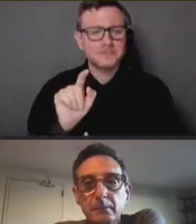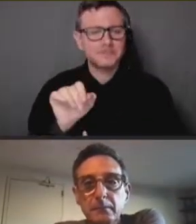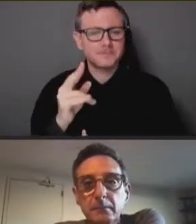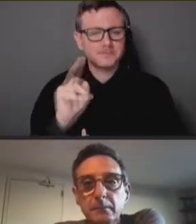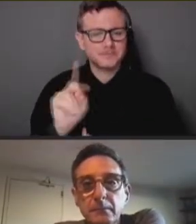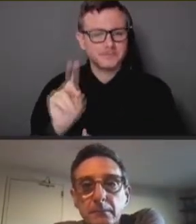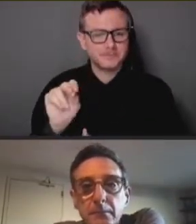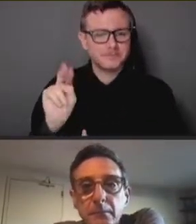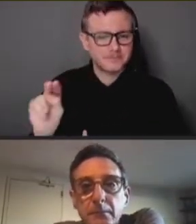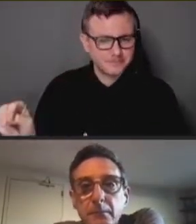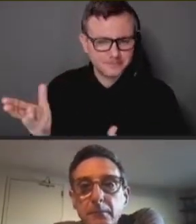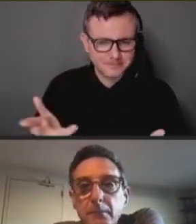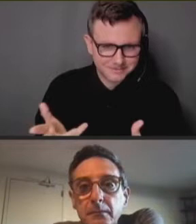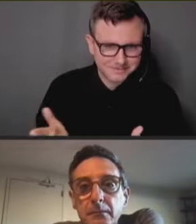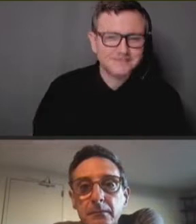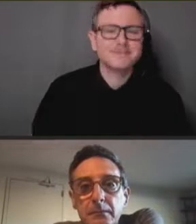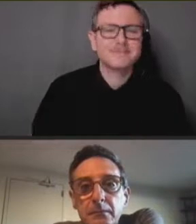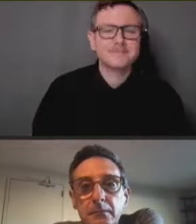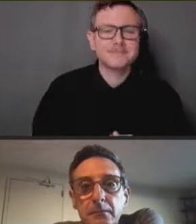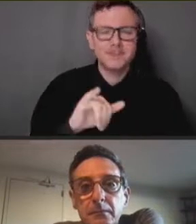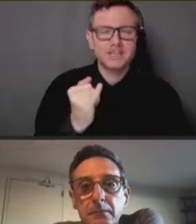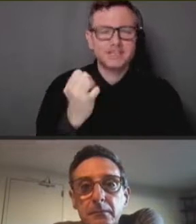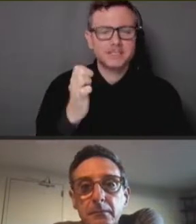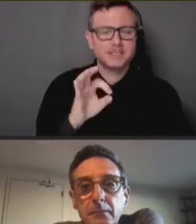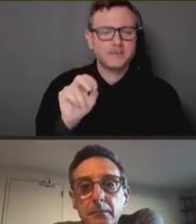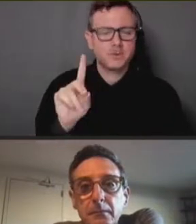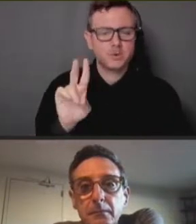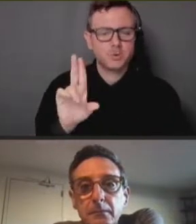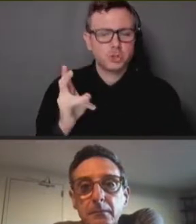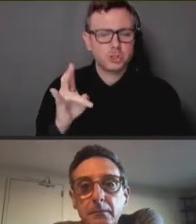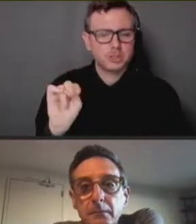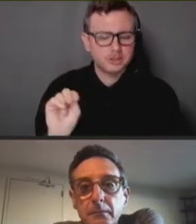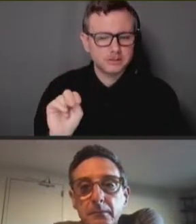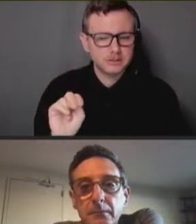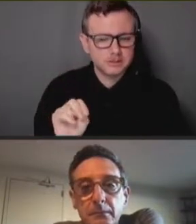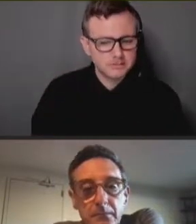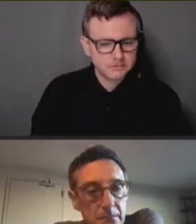John Dunn: Present. Ann Aikin: Good morning. Jeff Duchin.